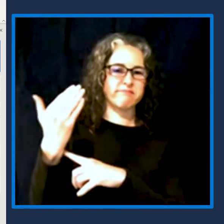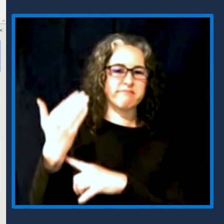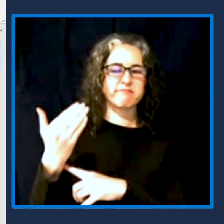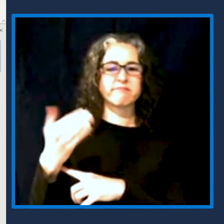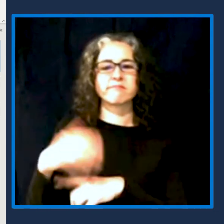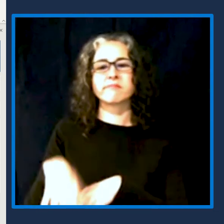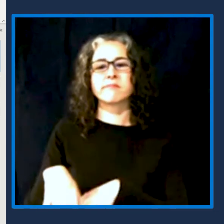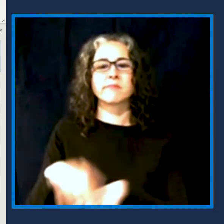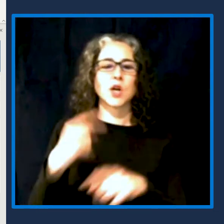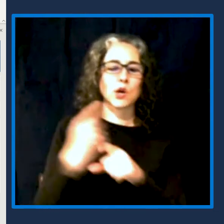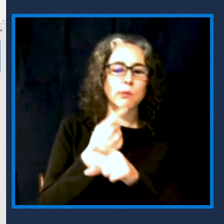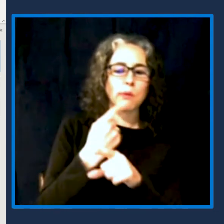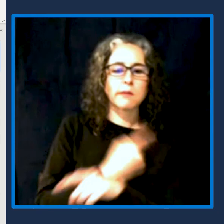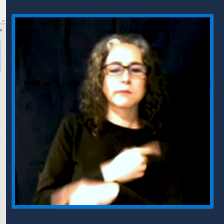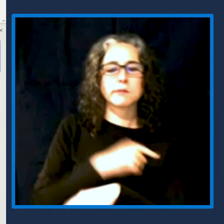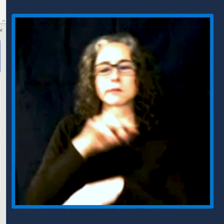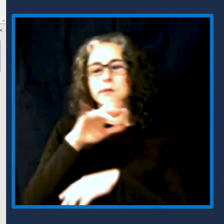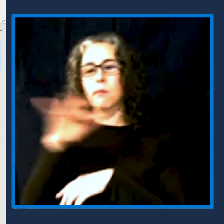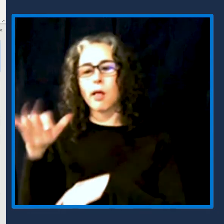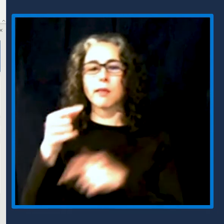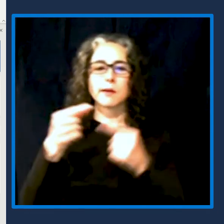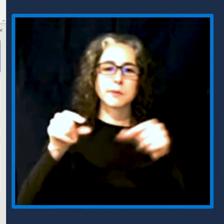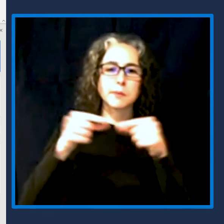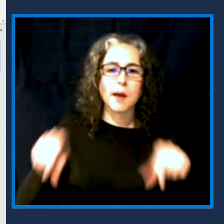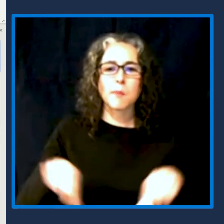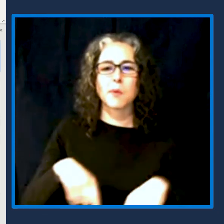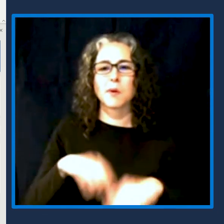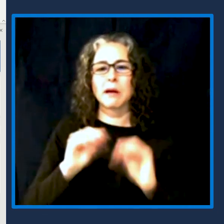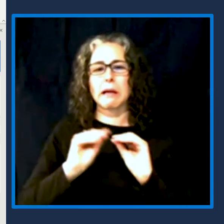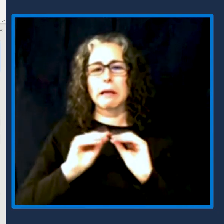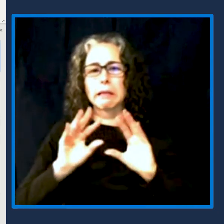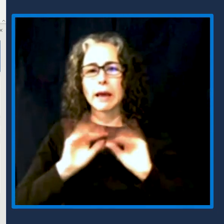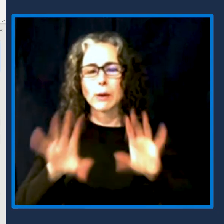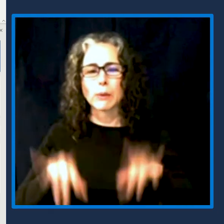and spelling and grammar refinements under clarity conciseness formality